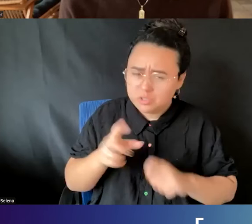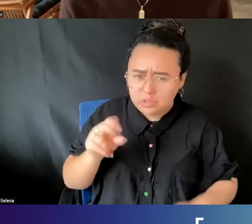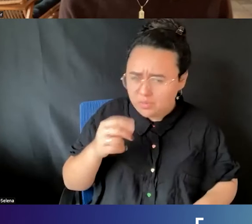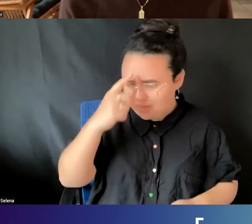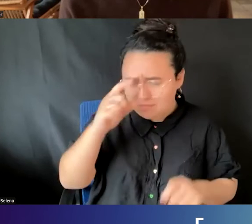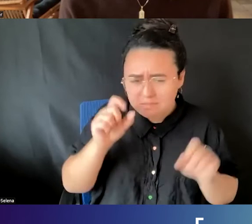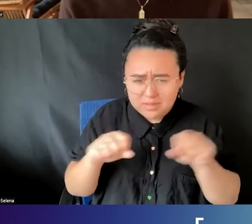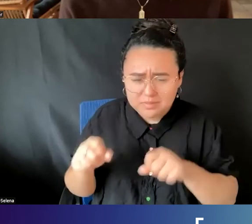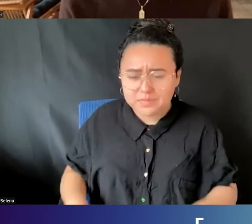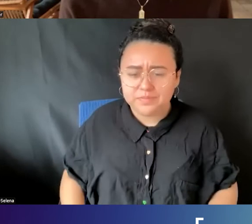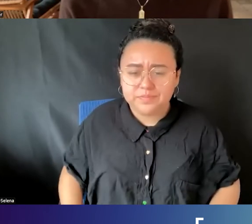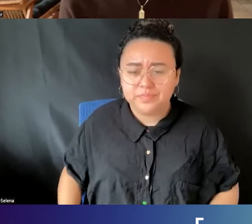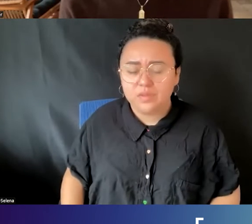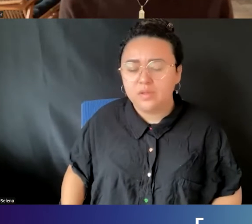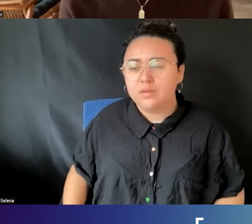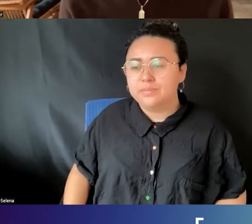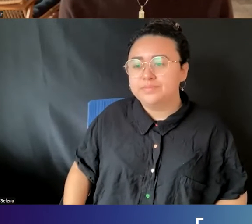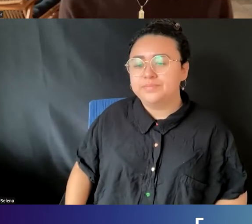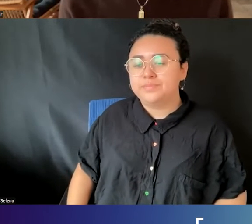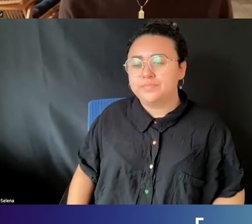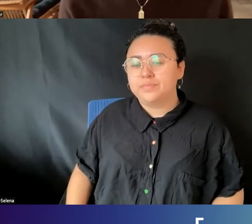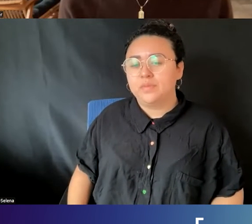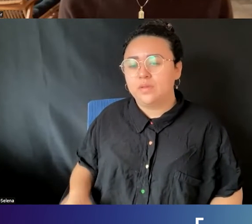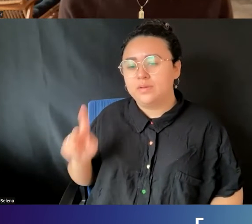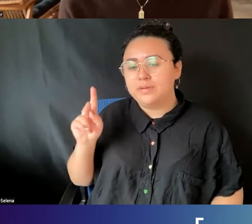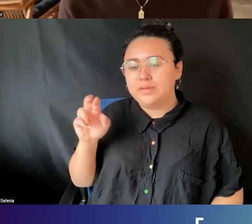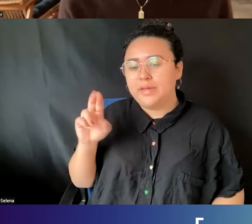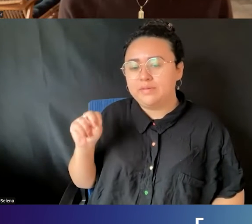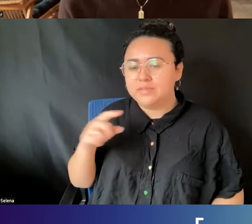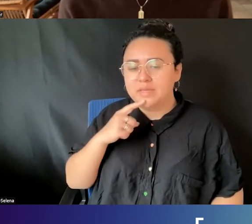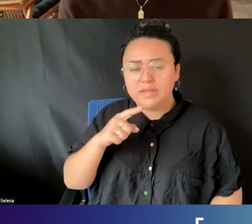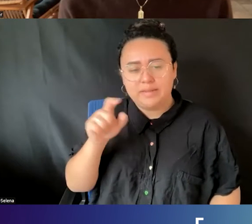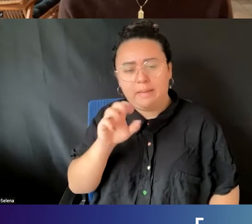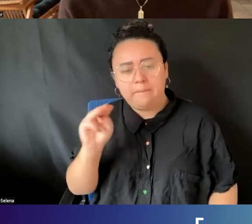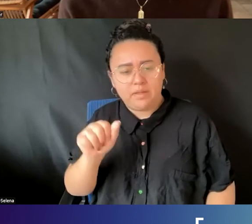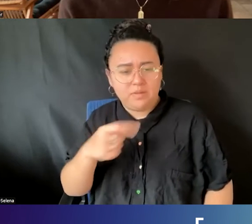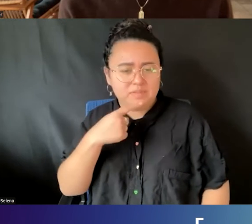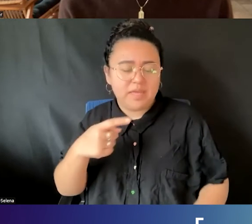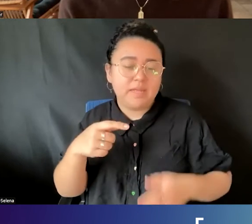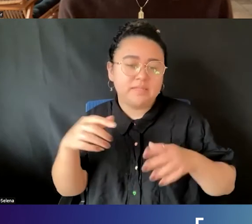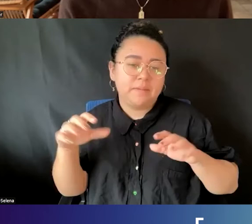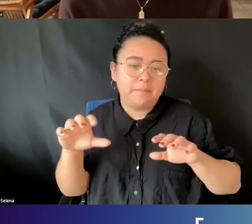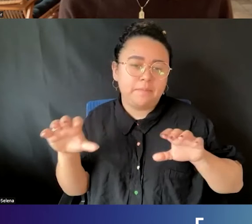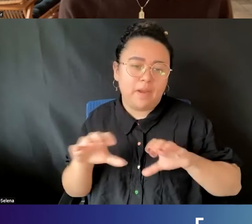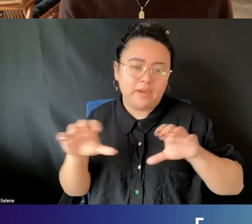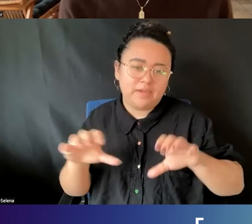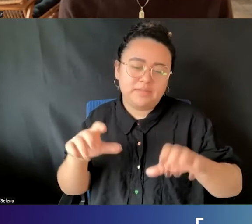Yeah, that's absolutely I like how you define it as a practice. It's an ongoing practice to cultivate this.